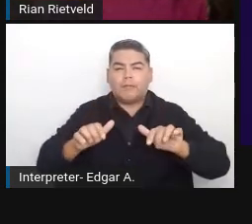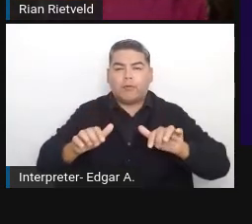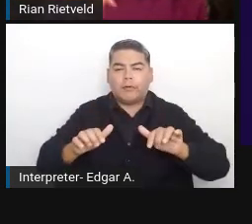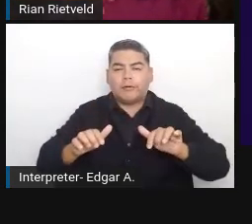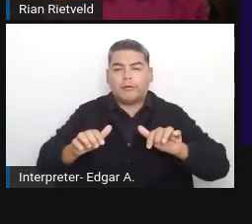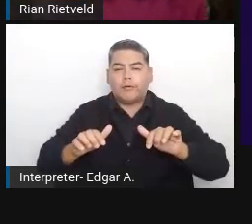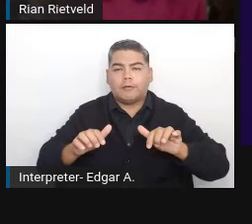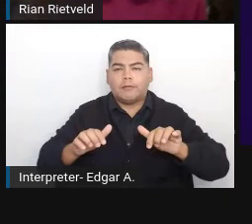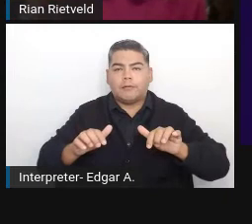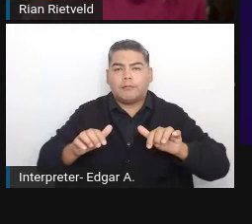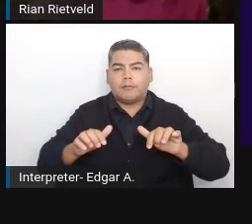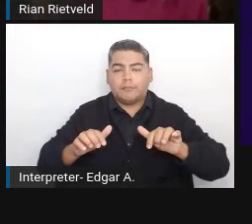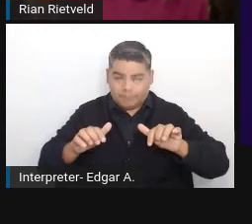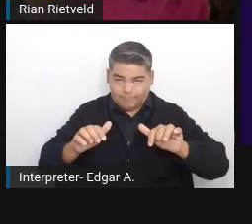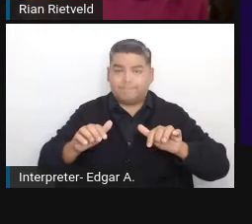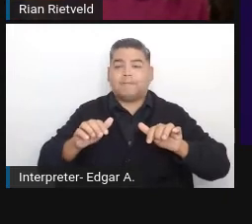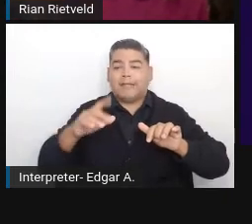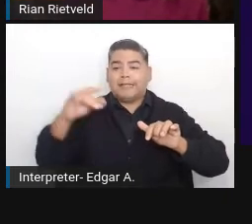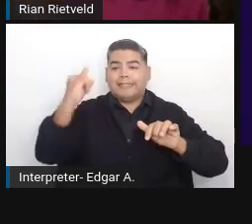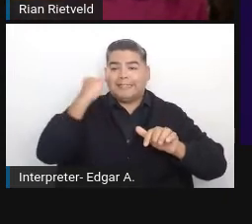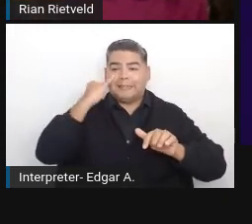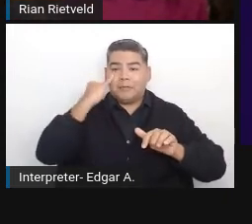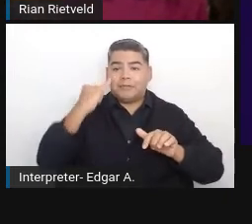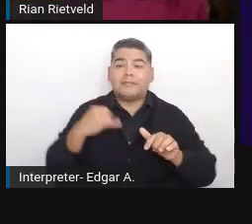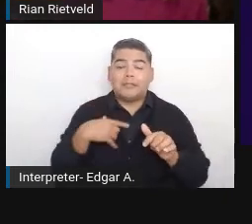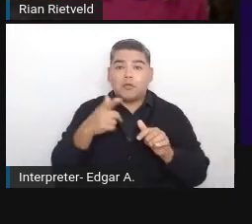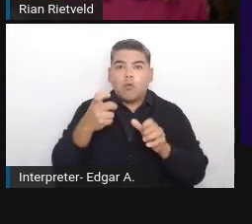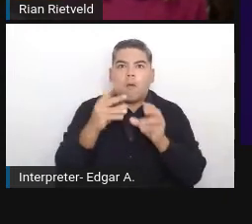If you want to know more about how to create accessible forms